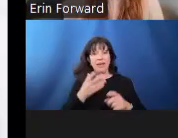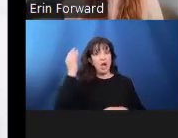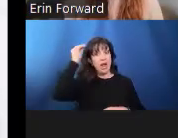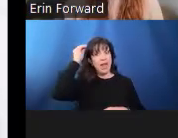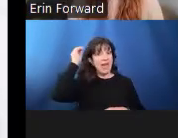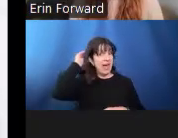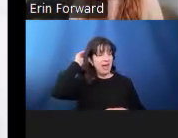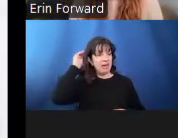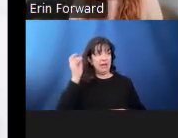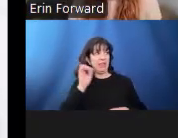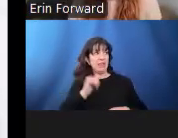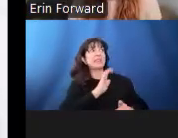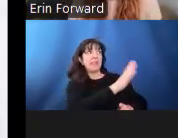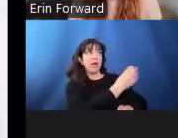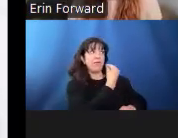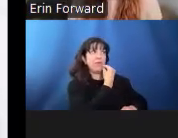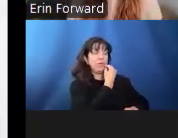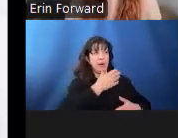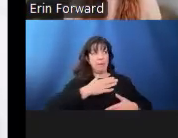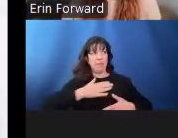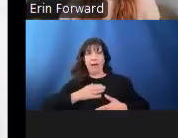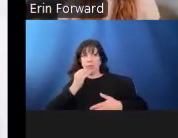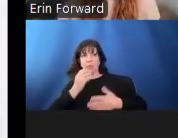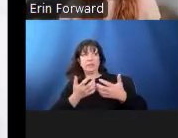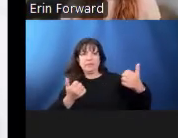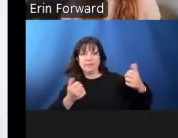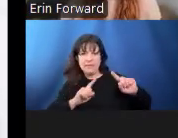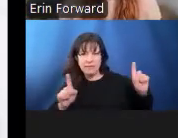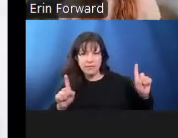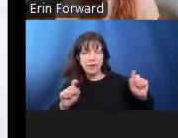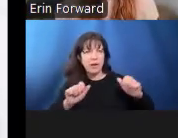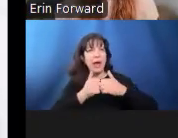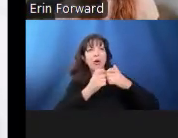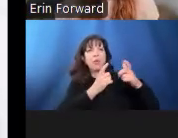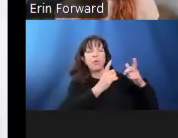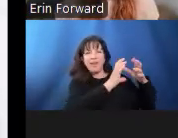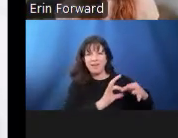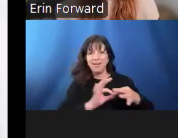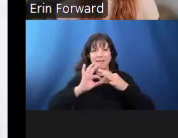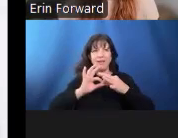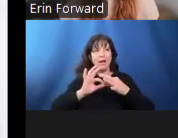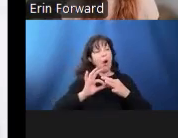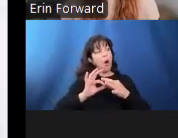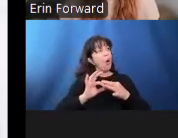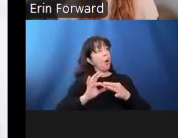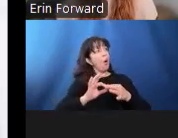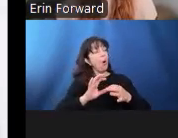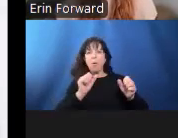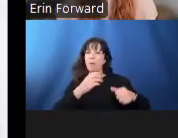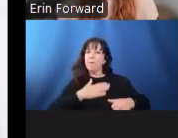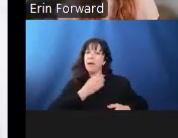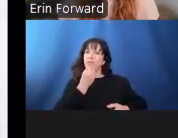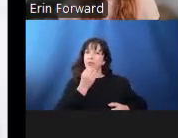that's their food, and this is my food. And. How do we bridge that this can also be my food, or how do we bridge that I want